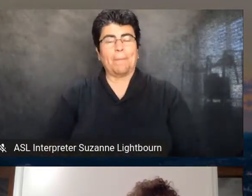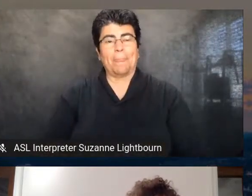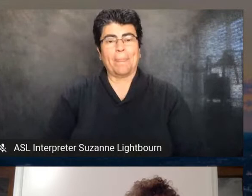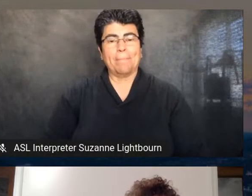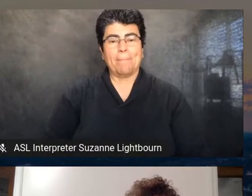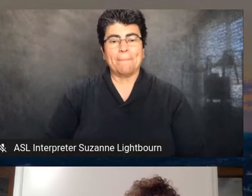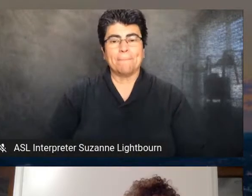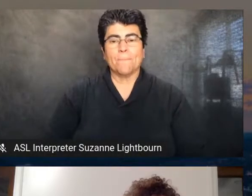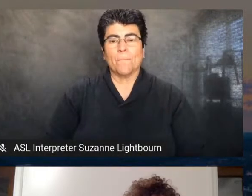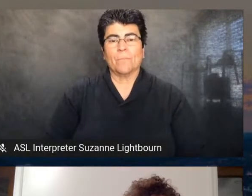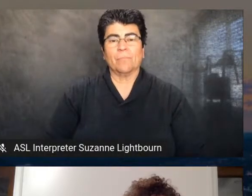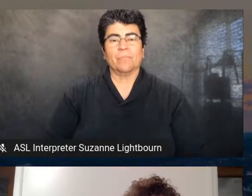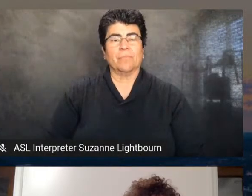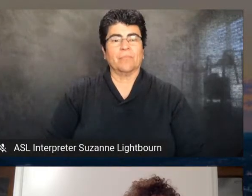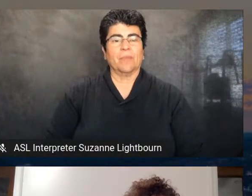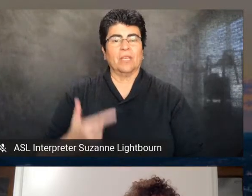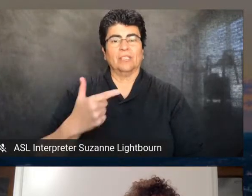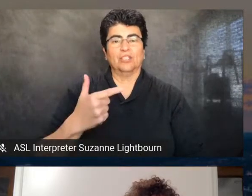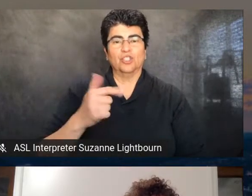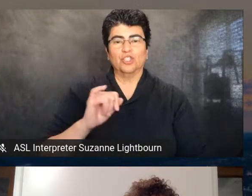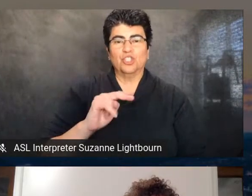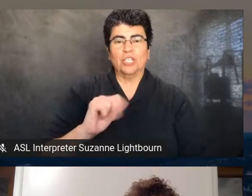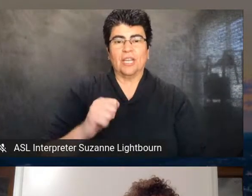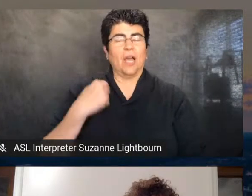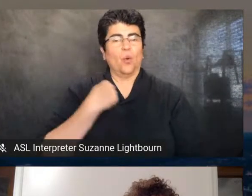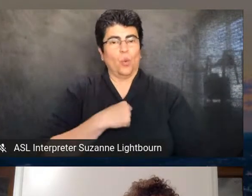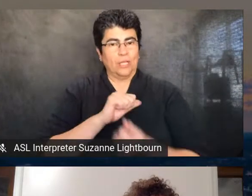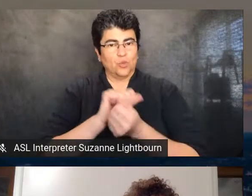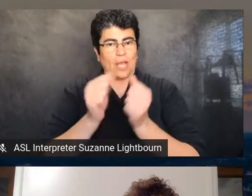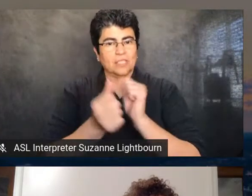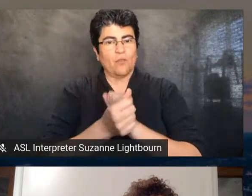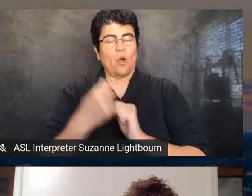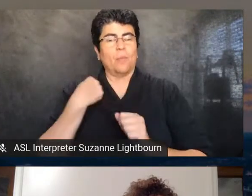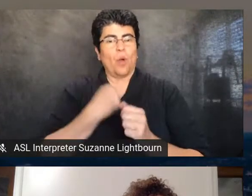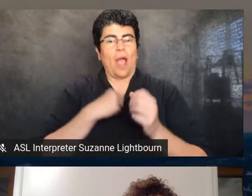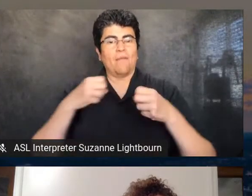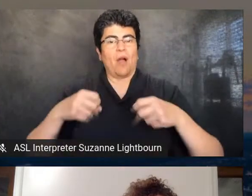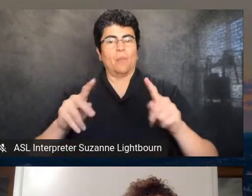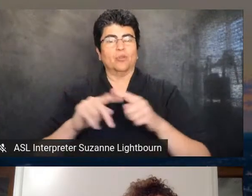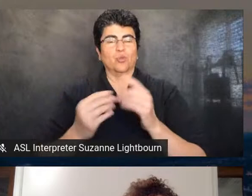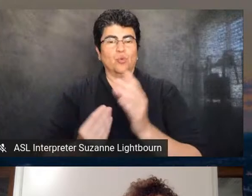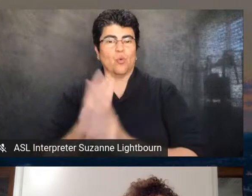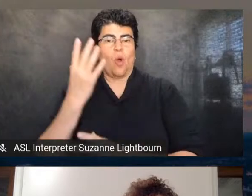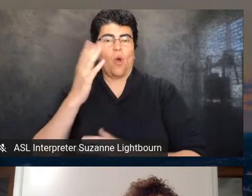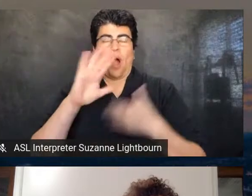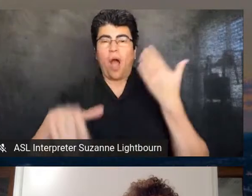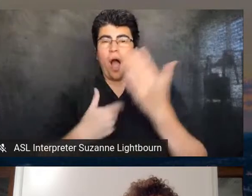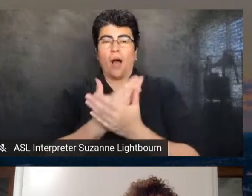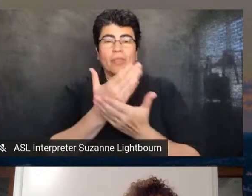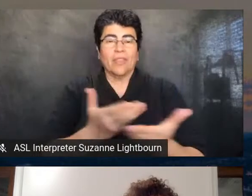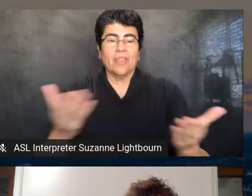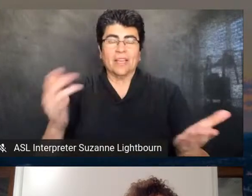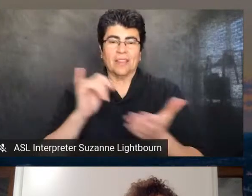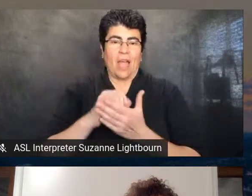We transform, we have an opportunity to grow from all of the things that we go through,